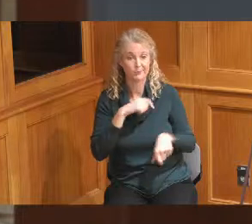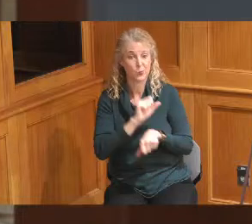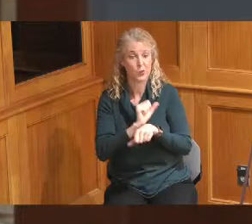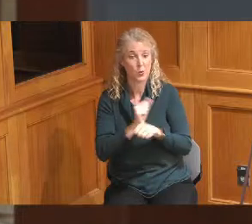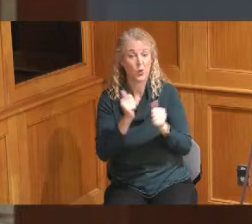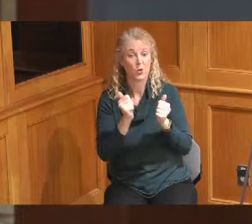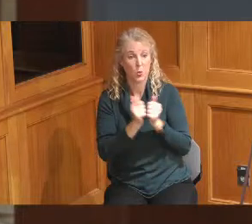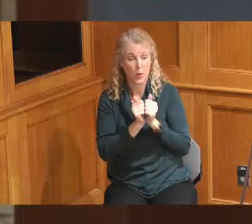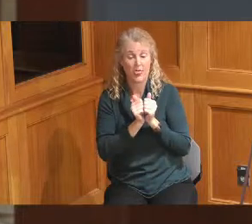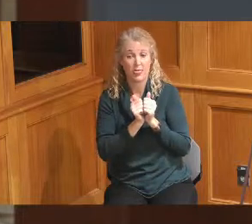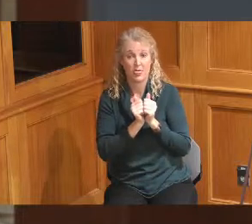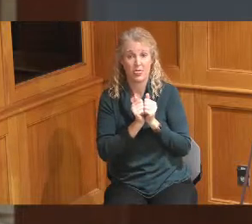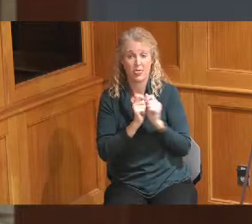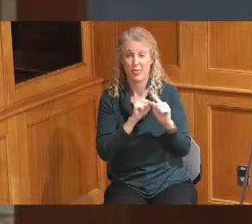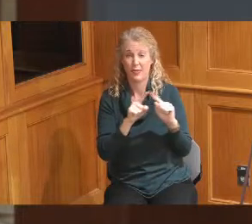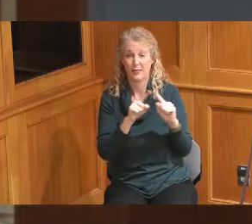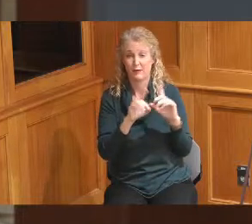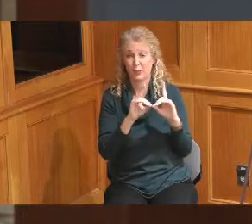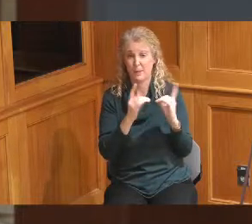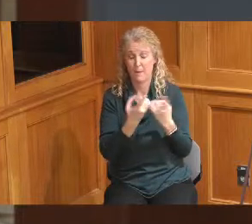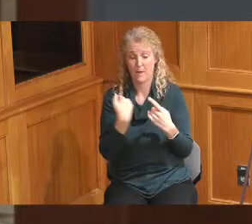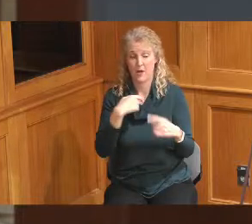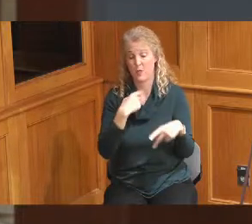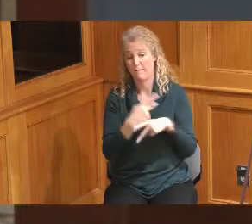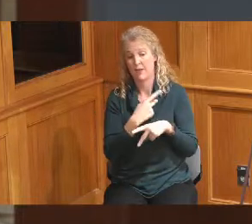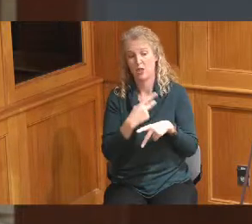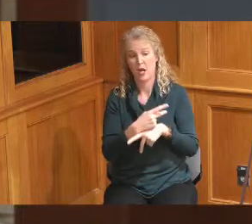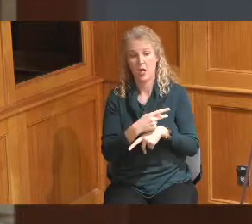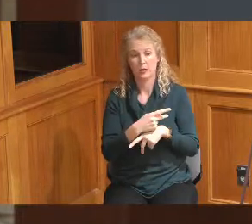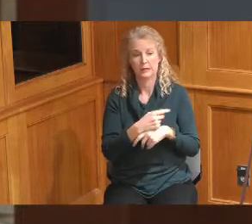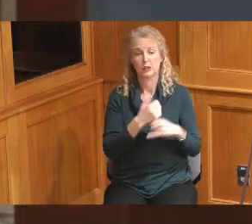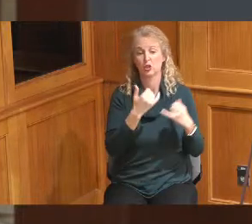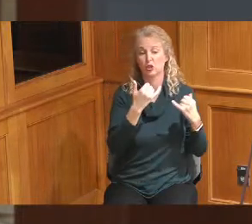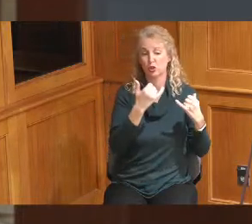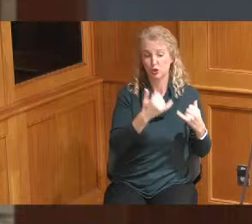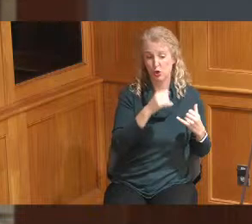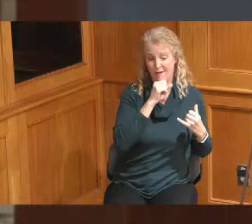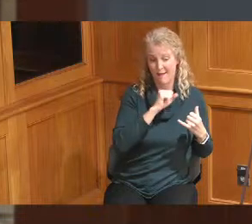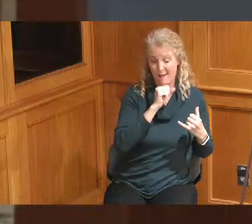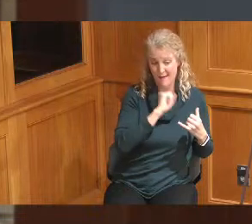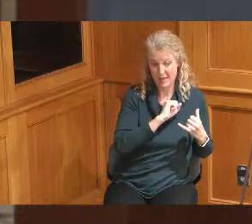to do a complete end to-end evaluation of the current age of the system the condition of the